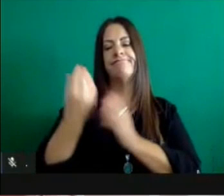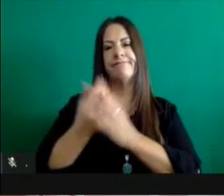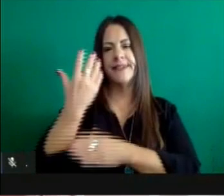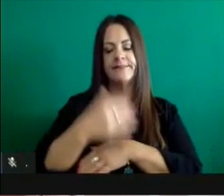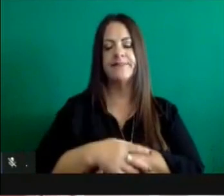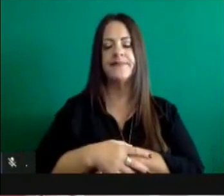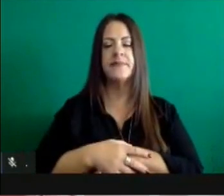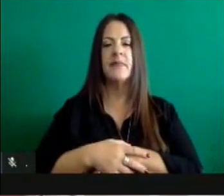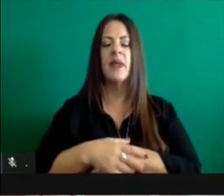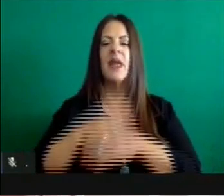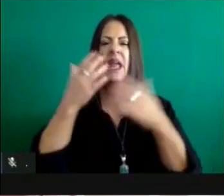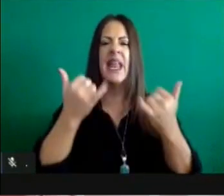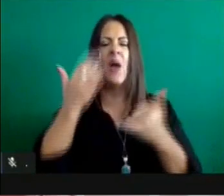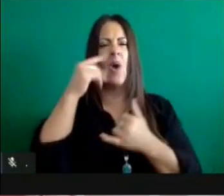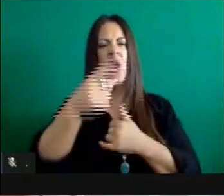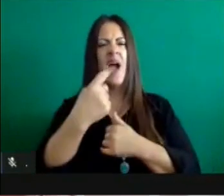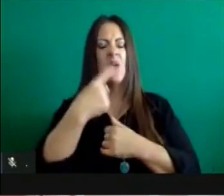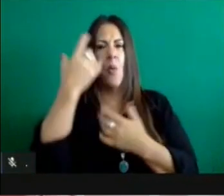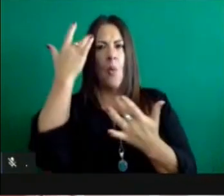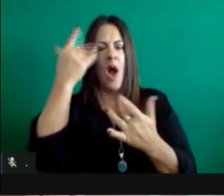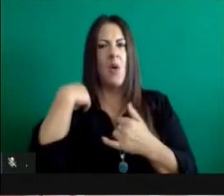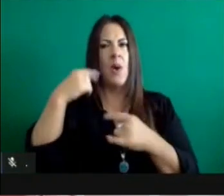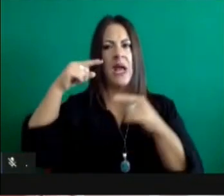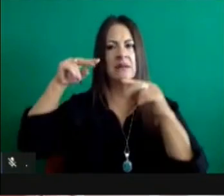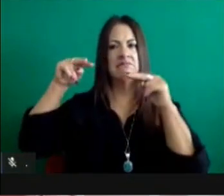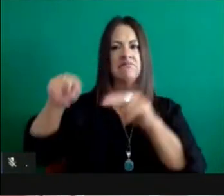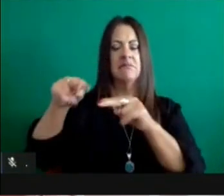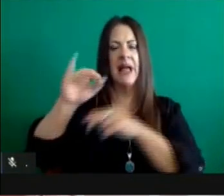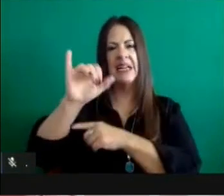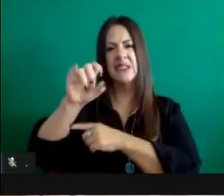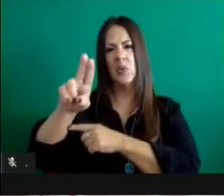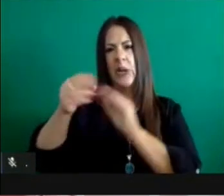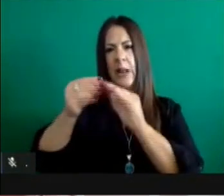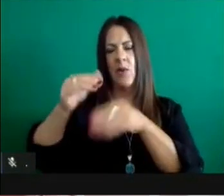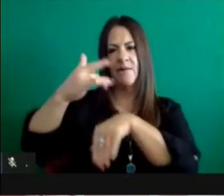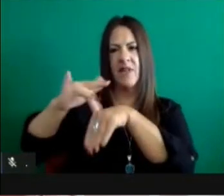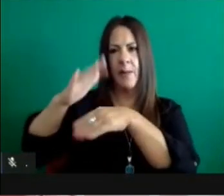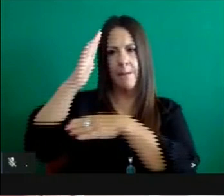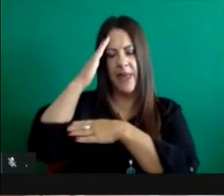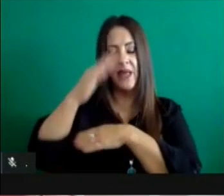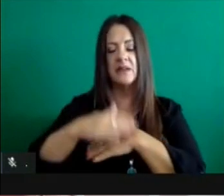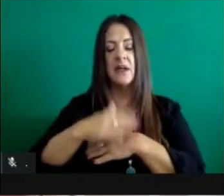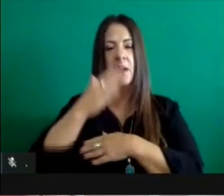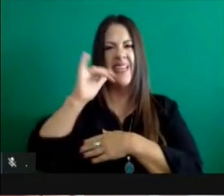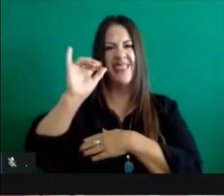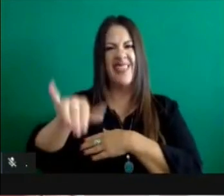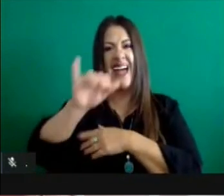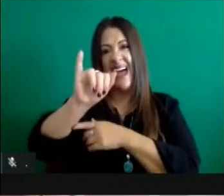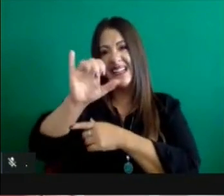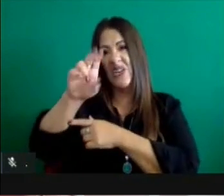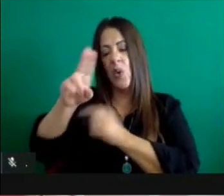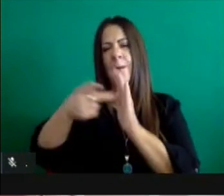WE SAW HOW ADDITIONAL RESTRICTIONS DROVE A PATH FORWARD TO GET THROUGH THAT. YOU MIGHT ALSO ASK, WELL, WHY